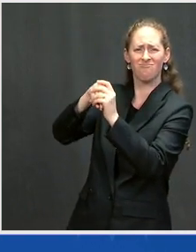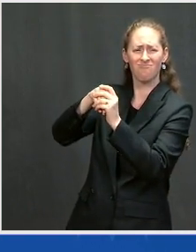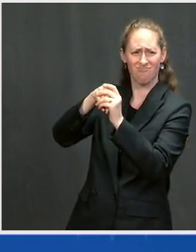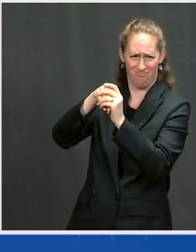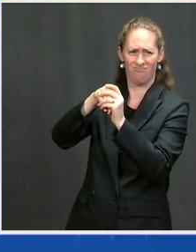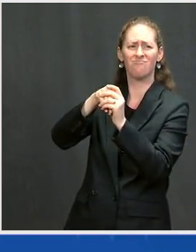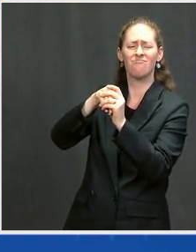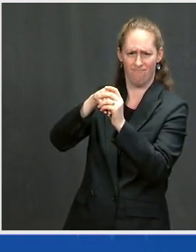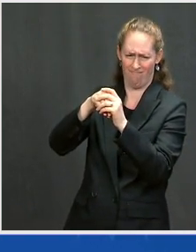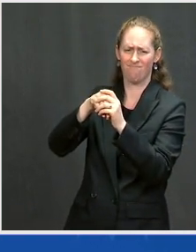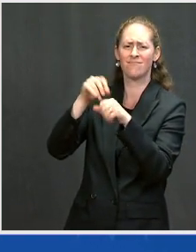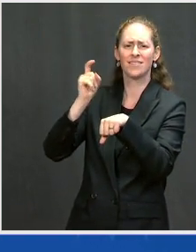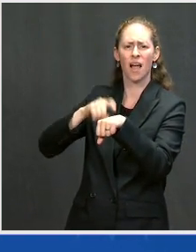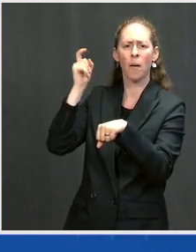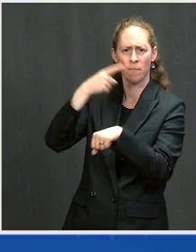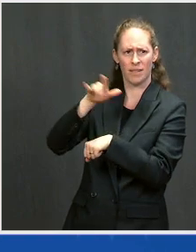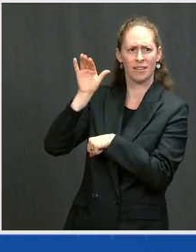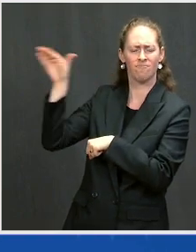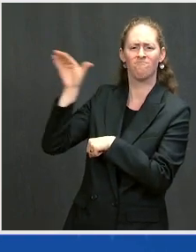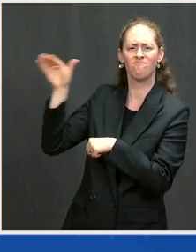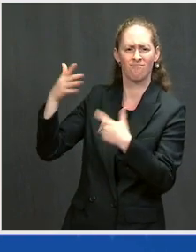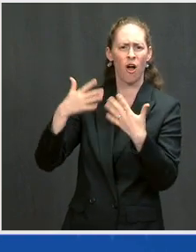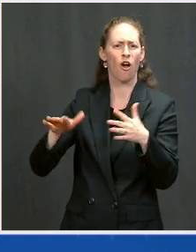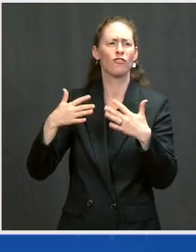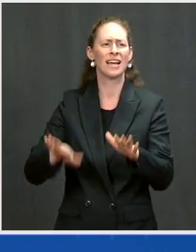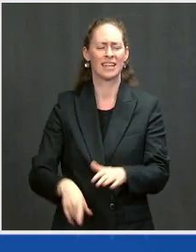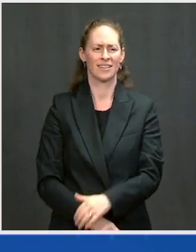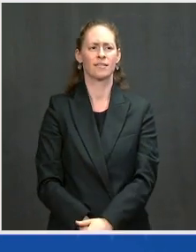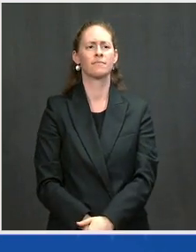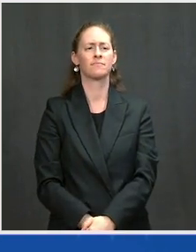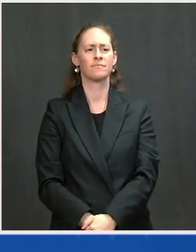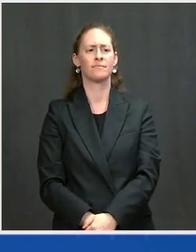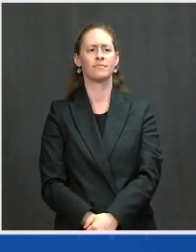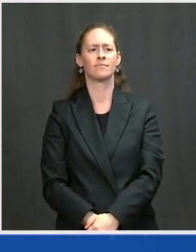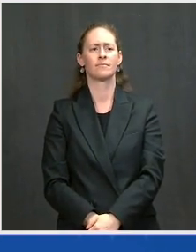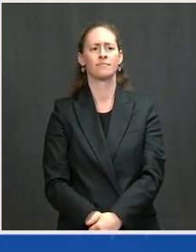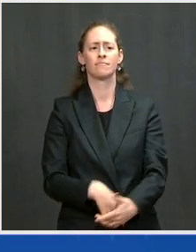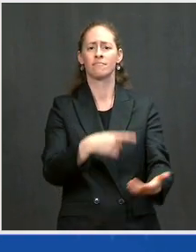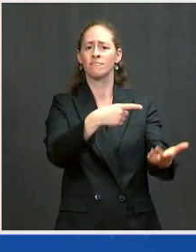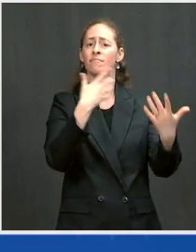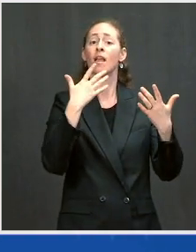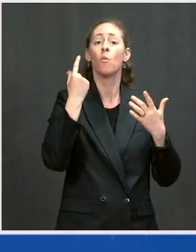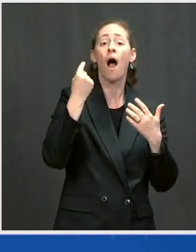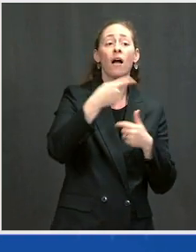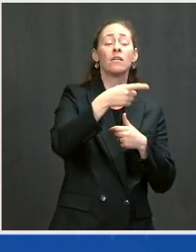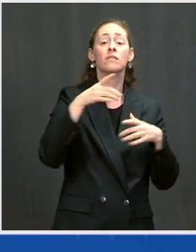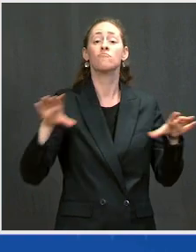He leads from the front. He leads by example. He leads with his heart. He's a ranger.